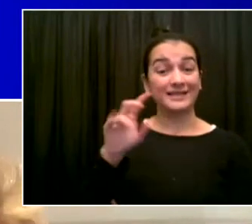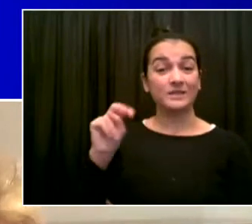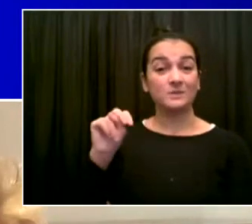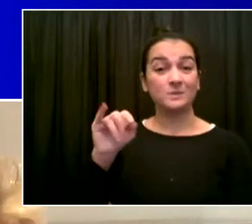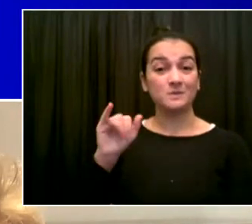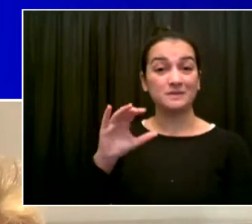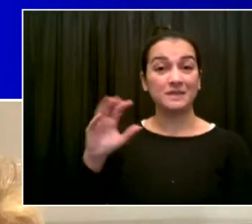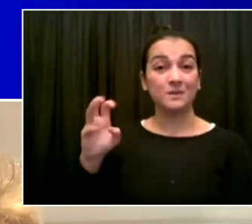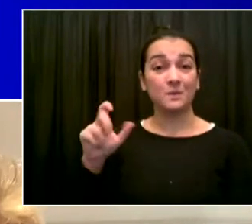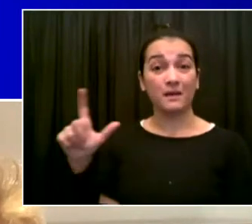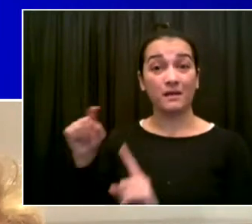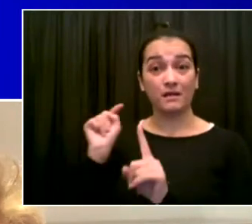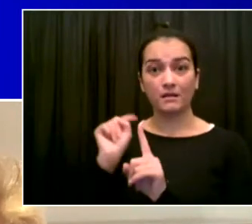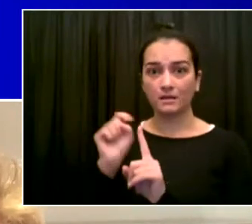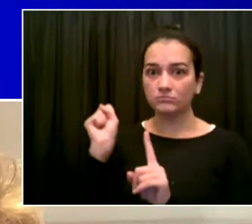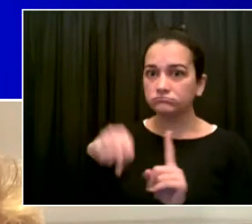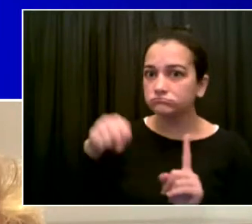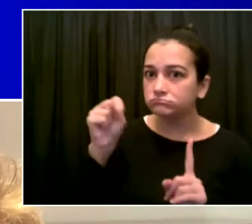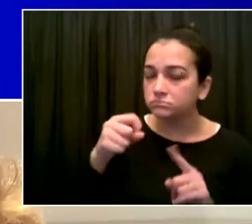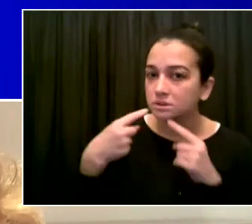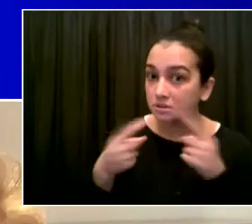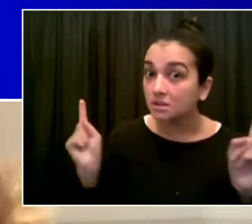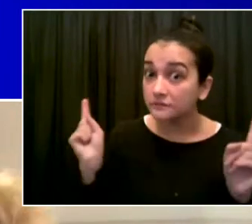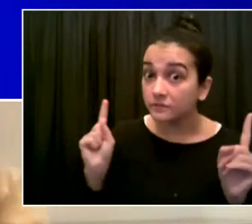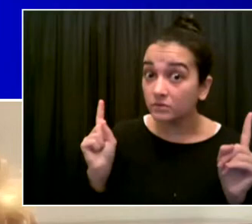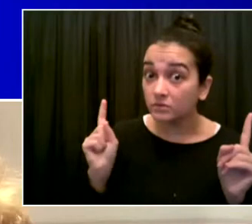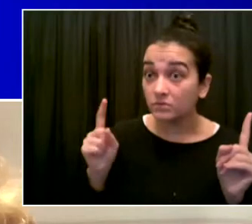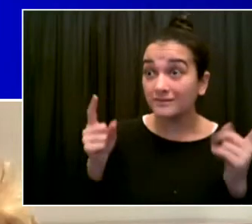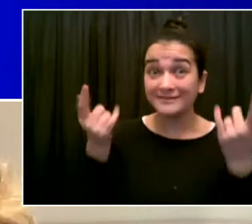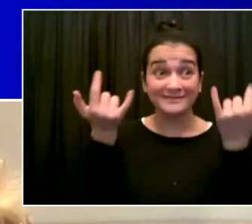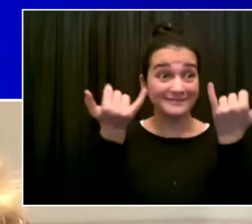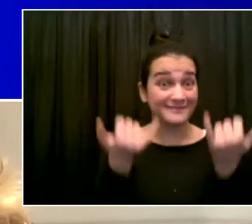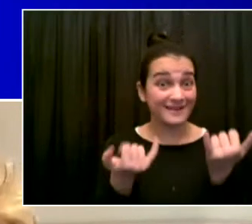WAY WE CA ANND SHARE OUR EXPERIENCES AND THE SUCCESS I HAVE 988.